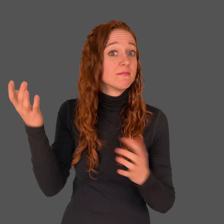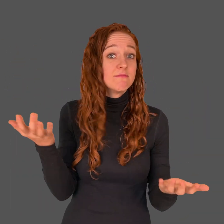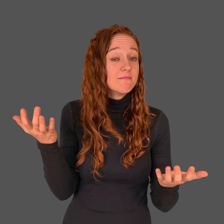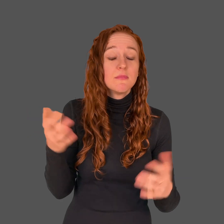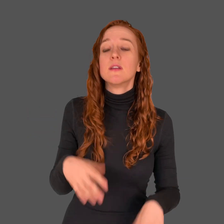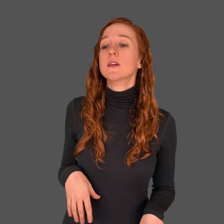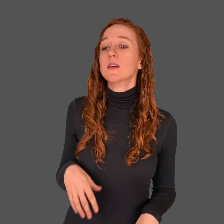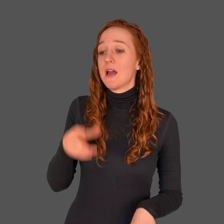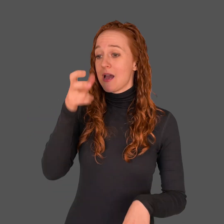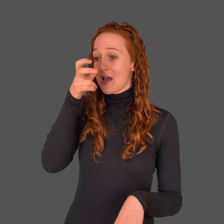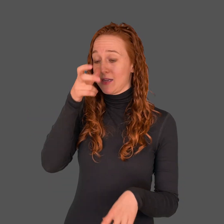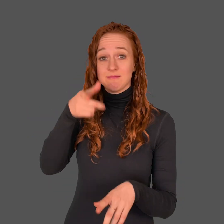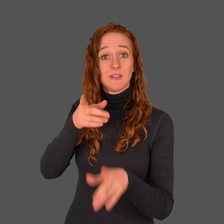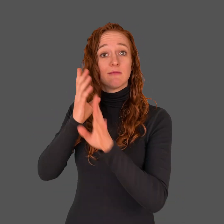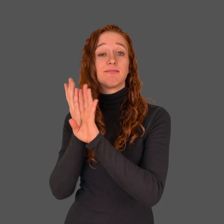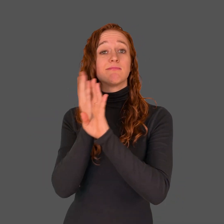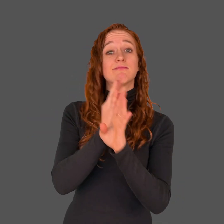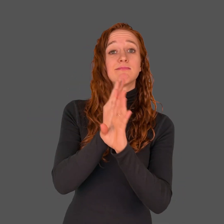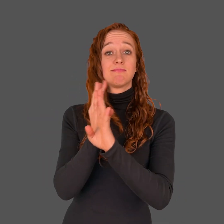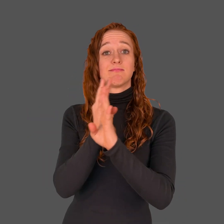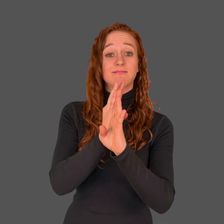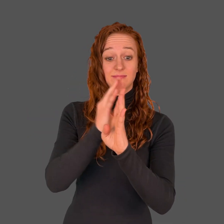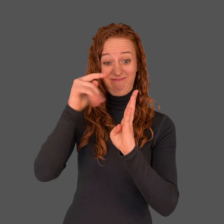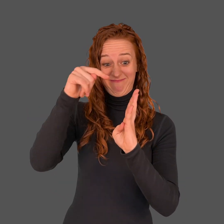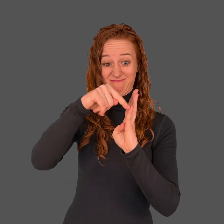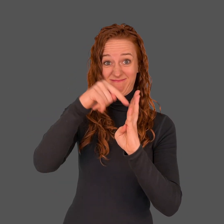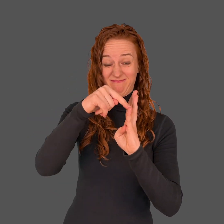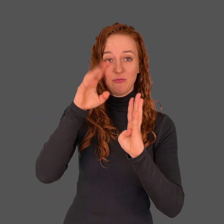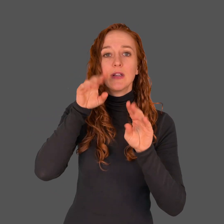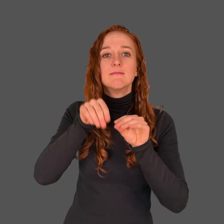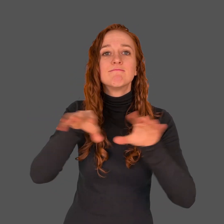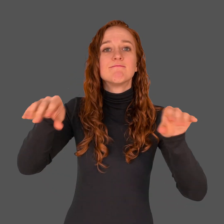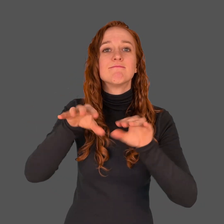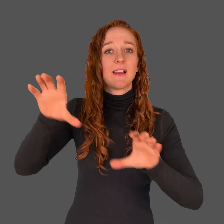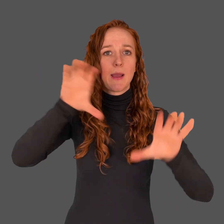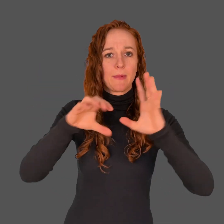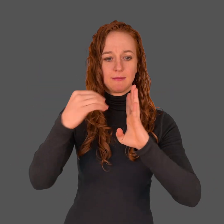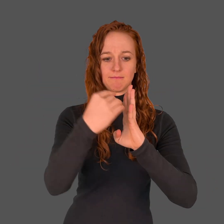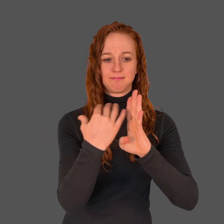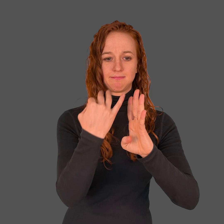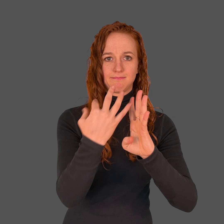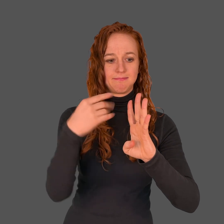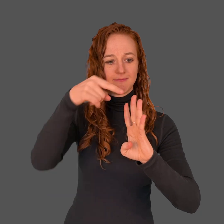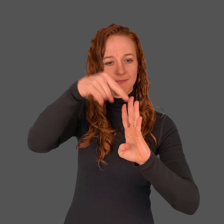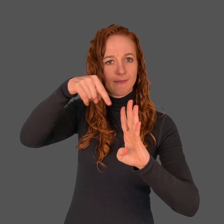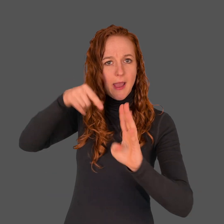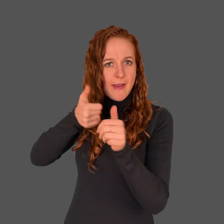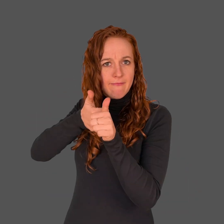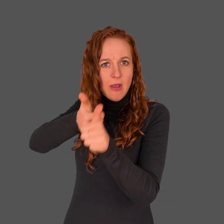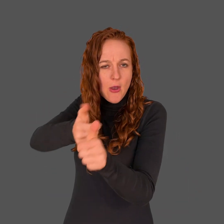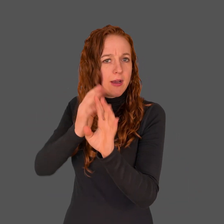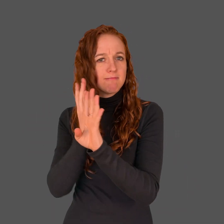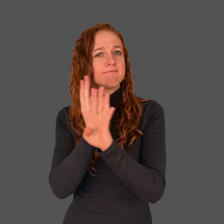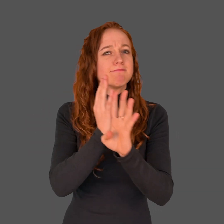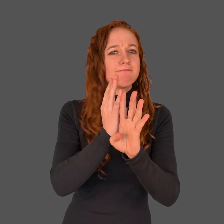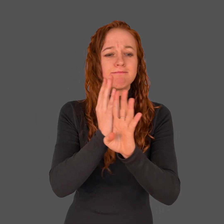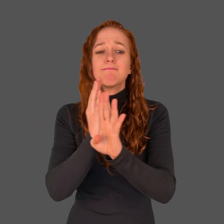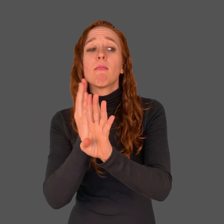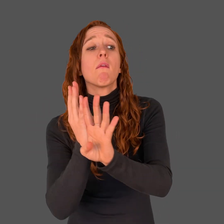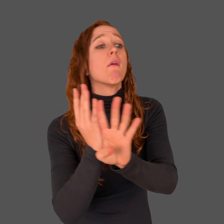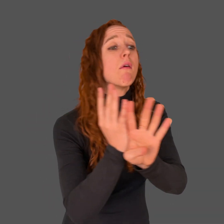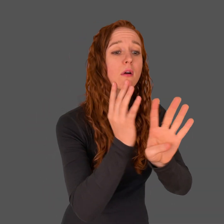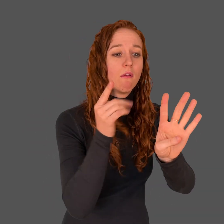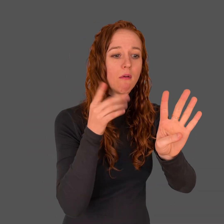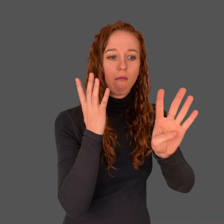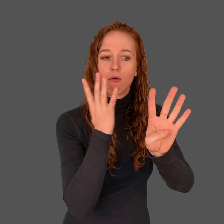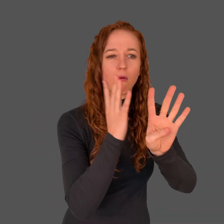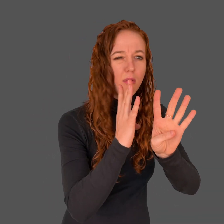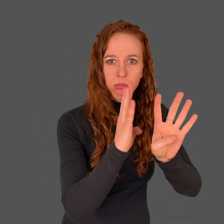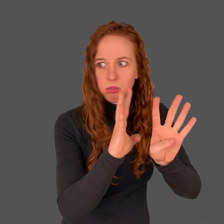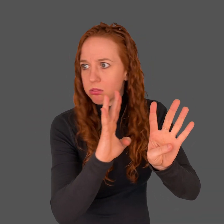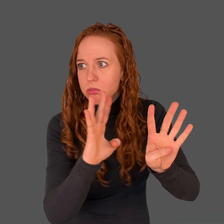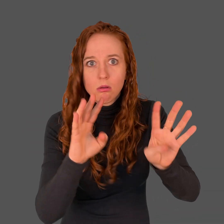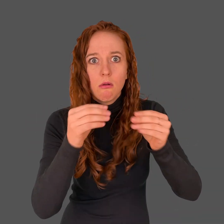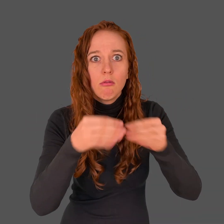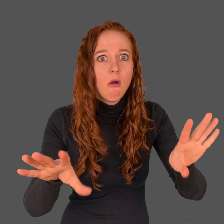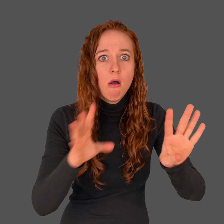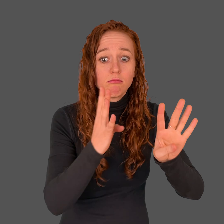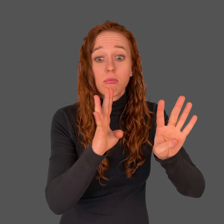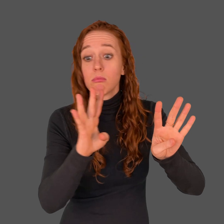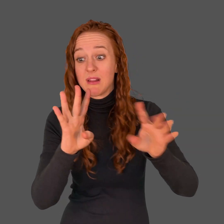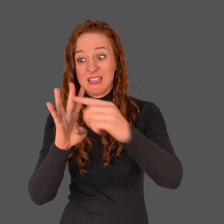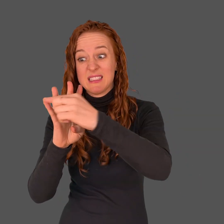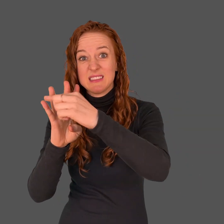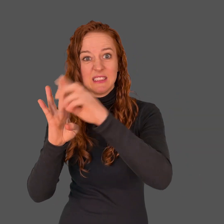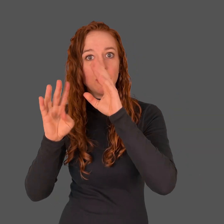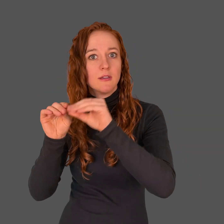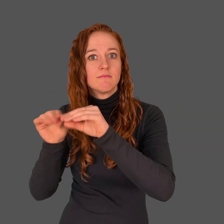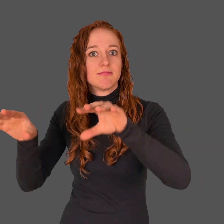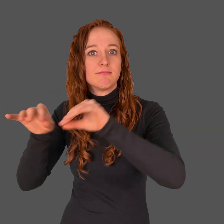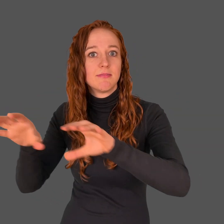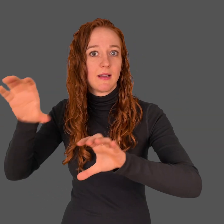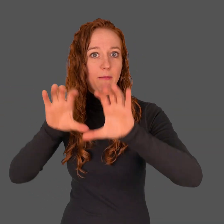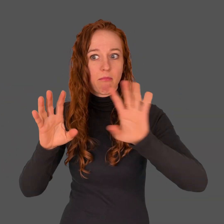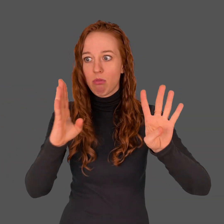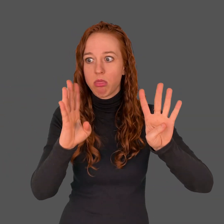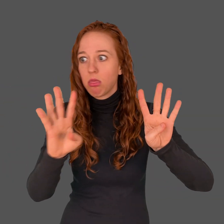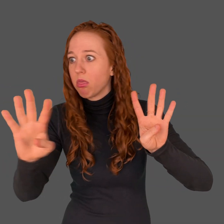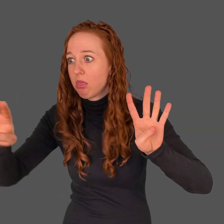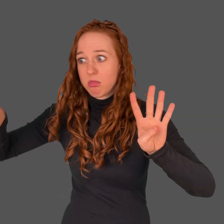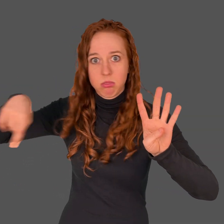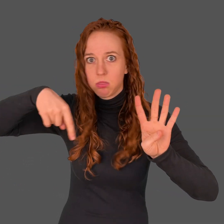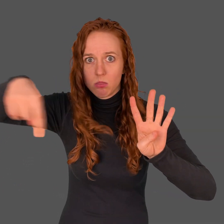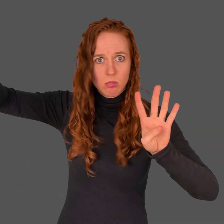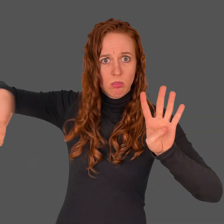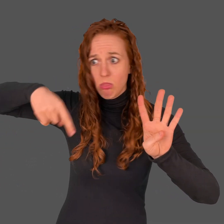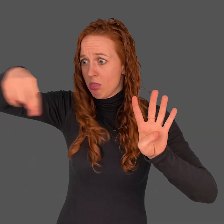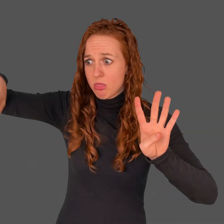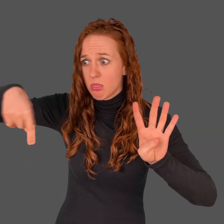A group of ants can get separated from the main trail, and get stuck following each other in a circle.